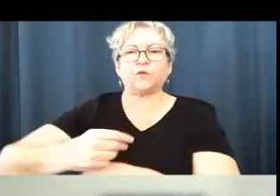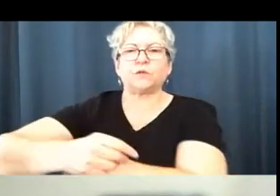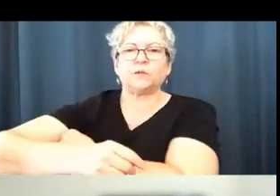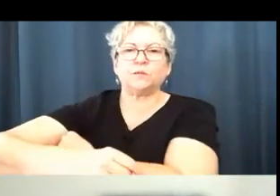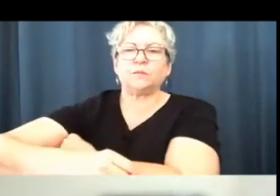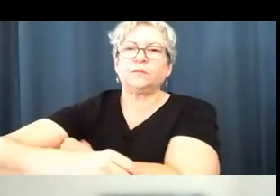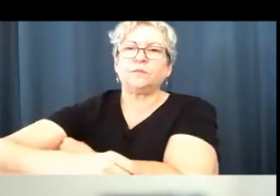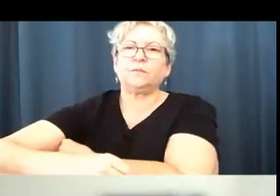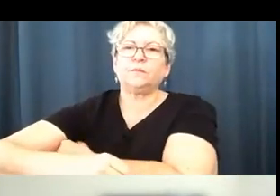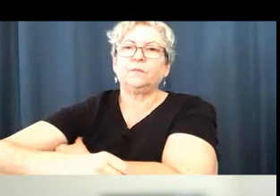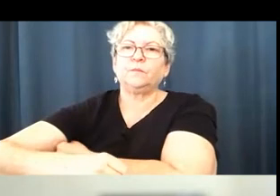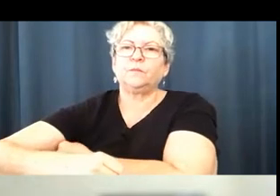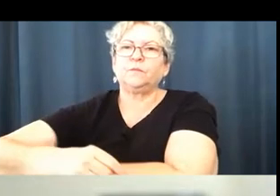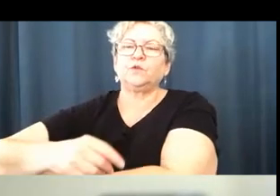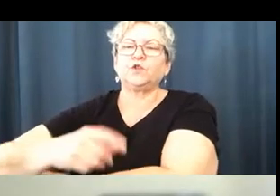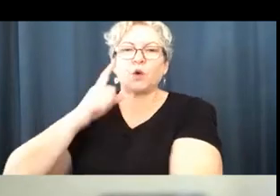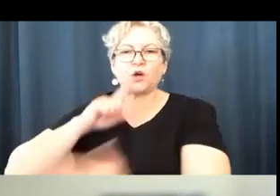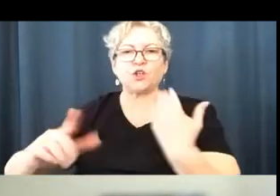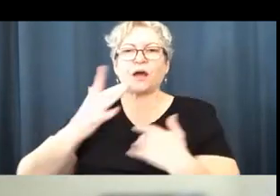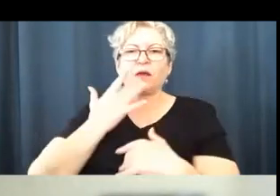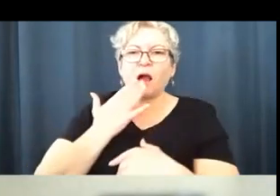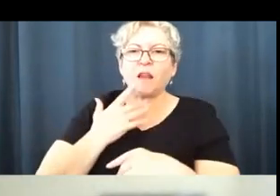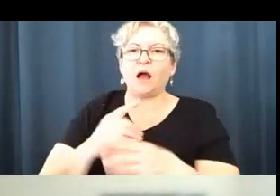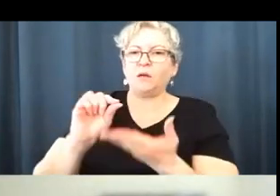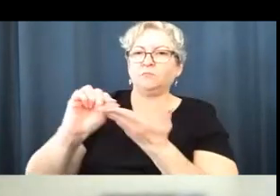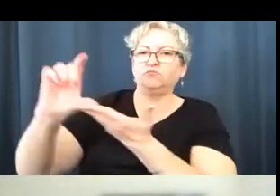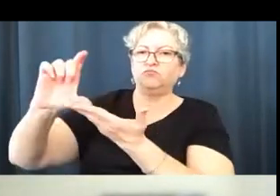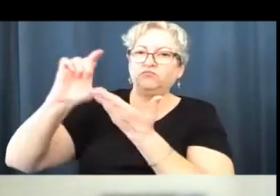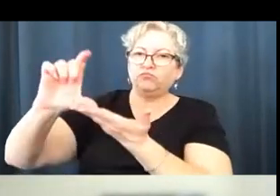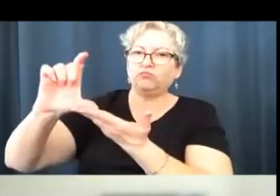You're gonna make sure that you're using fonts that are large and a lot of this is intuitive.